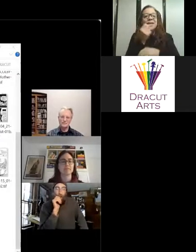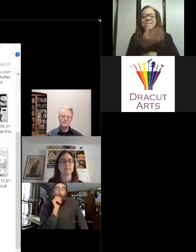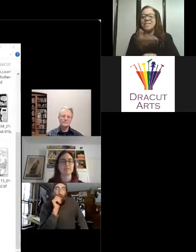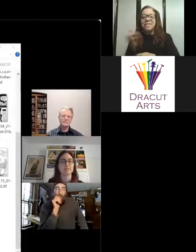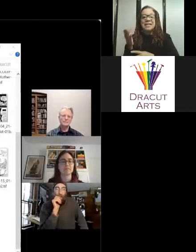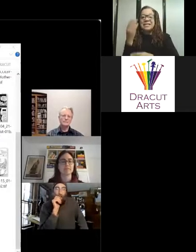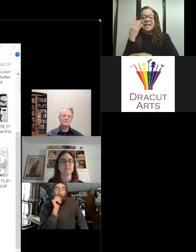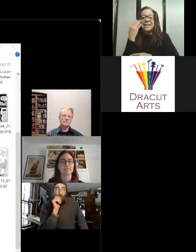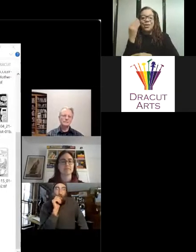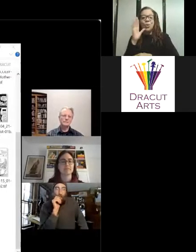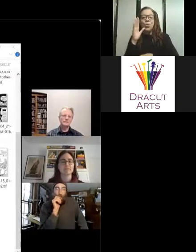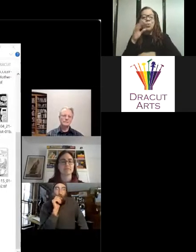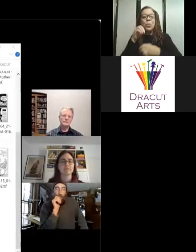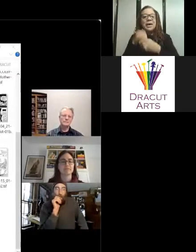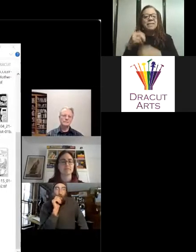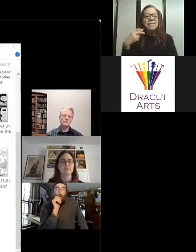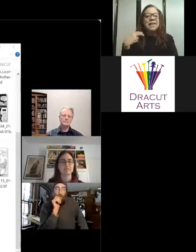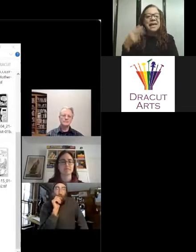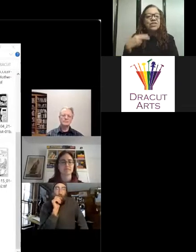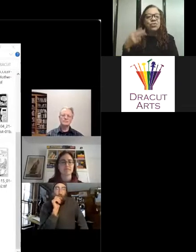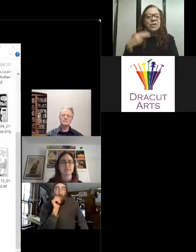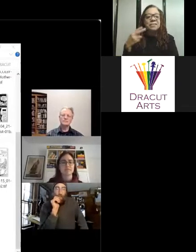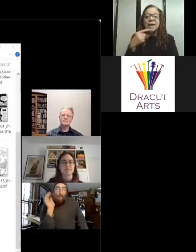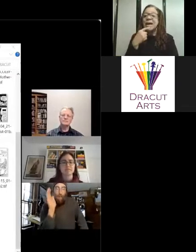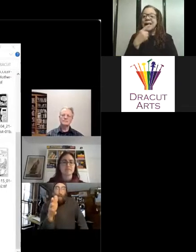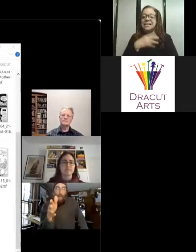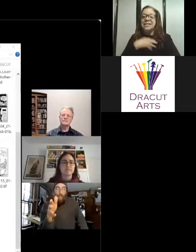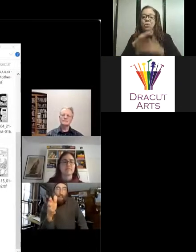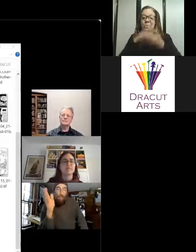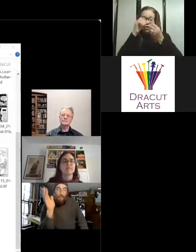were in the history. Um, I tell my students: if I, if I draw a page and I haven't